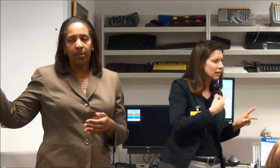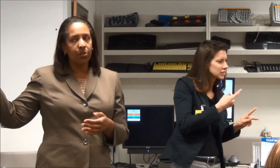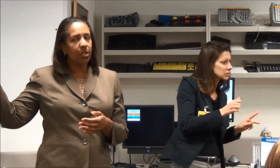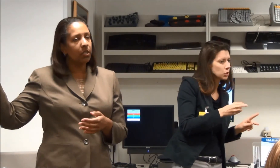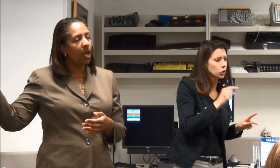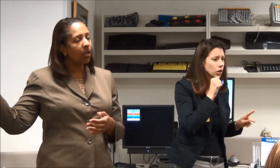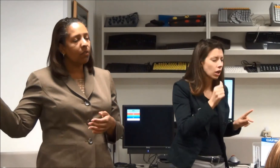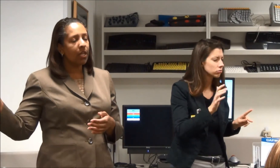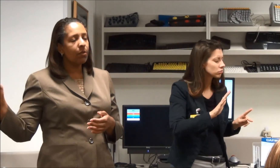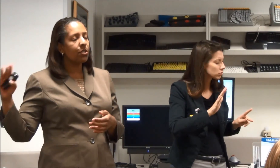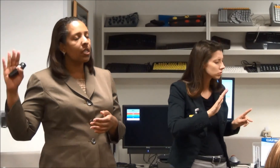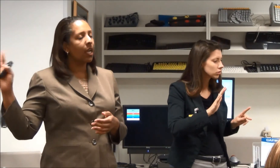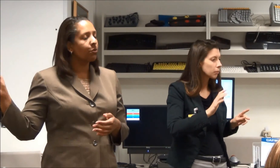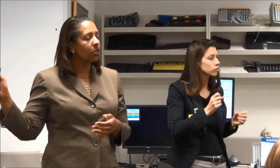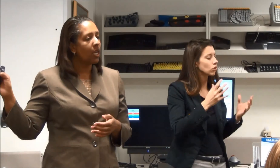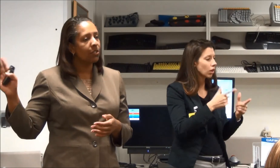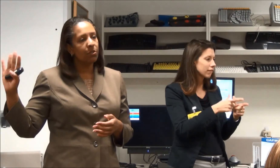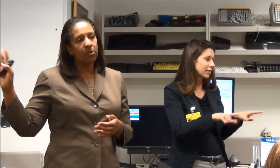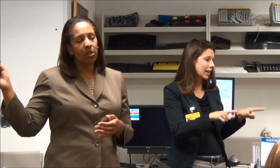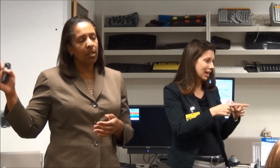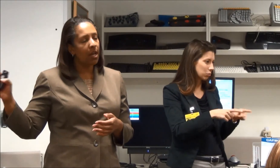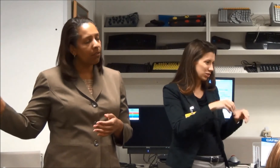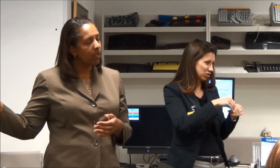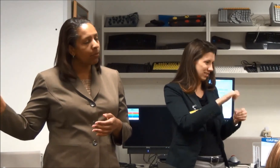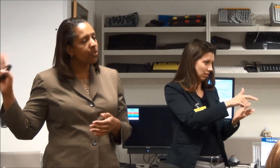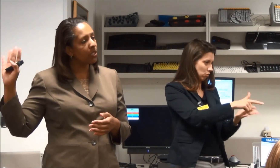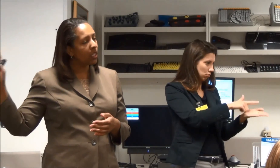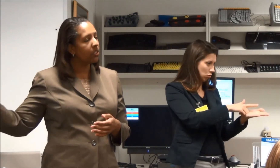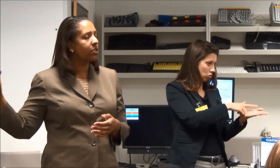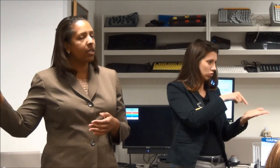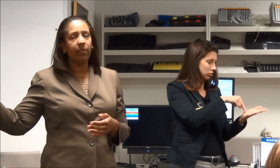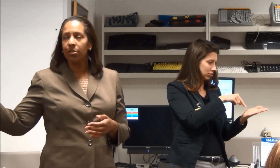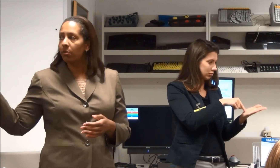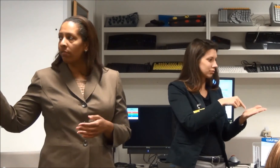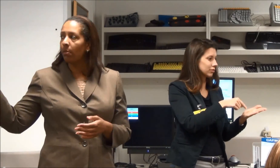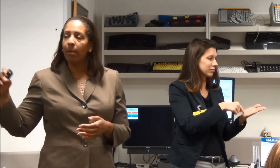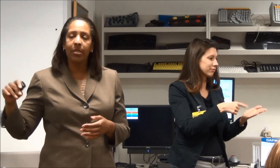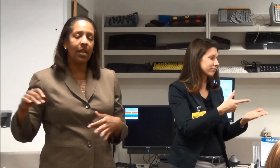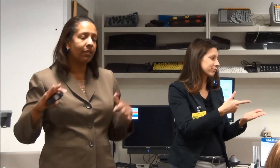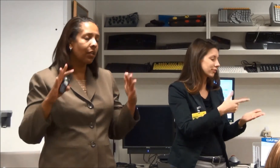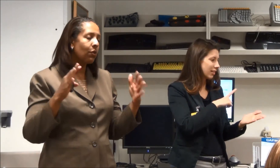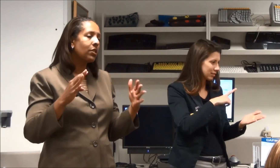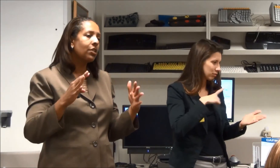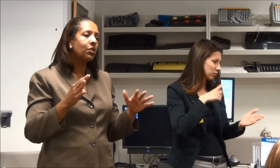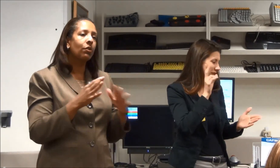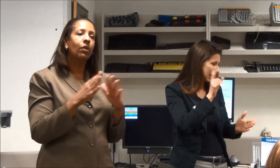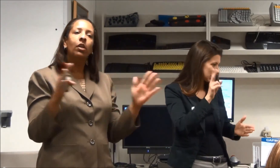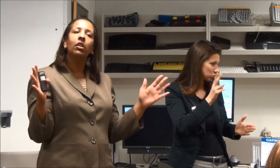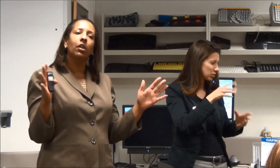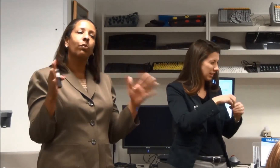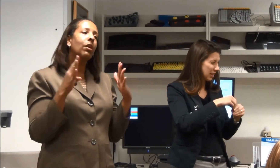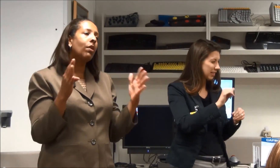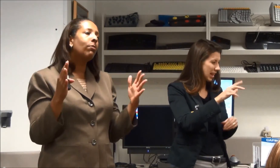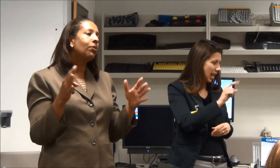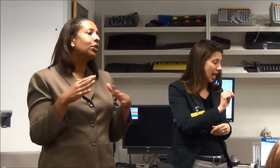and there is a lot of language in the actual statute, there is a lot of language in the legislative history of the Amendments Act that goes into, look, we don't want employers